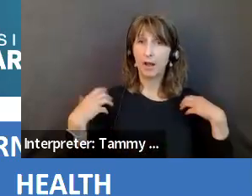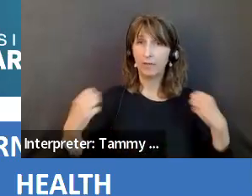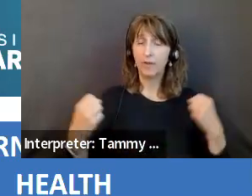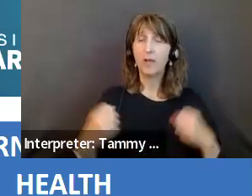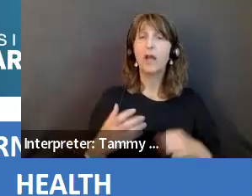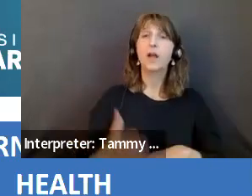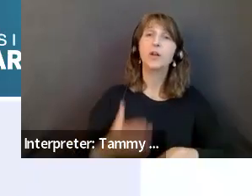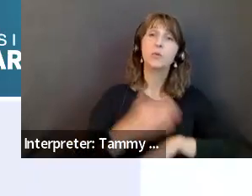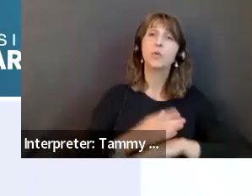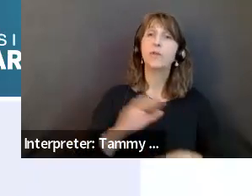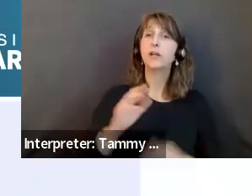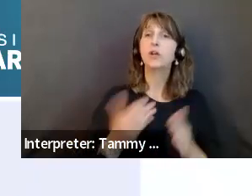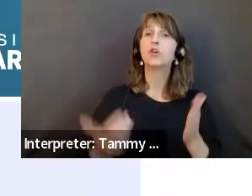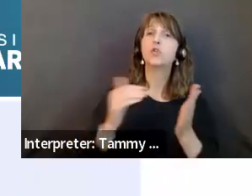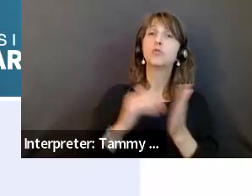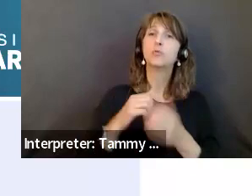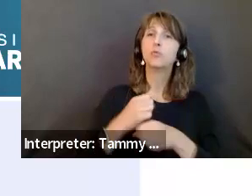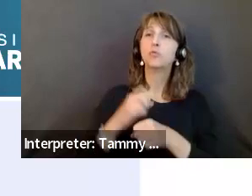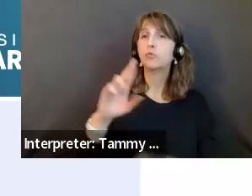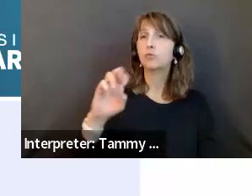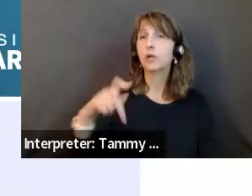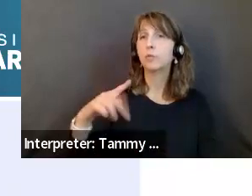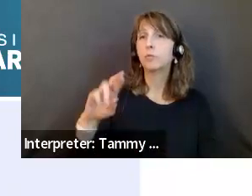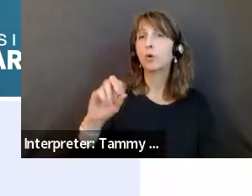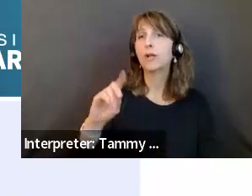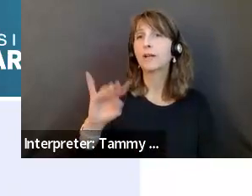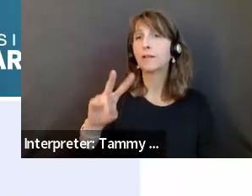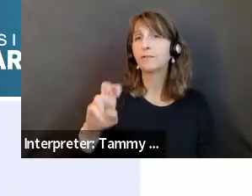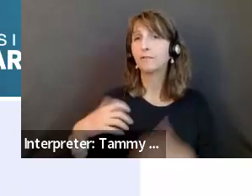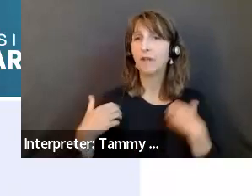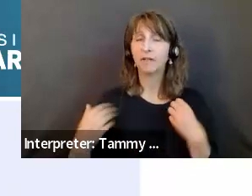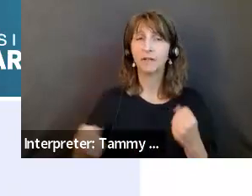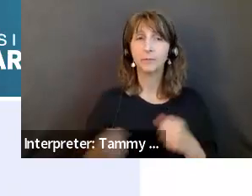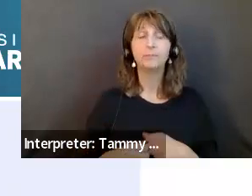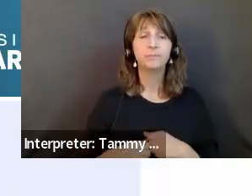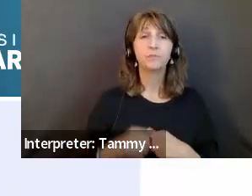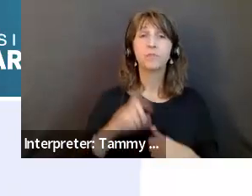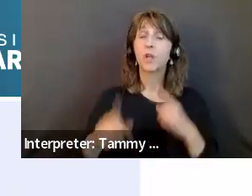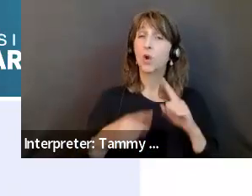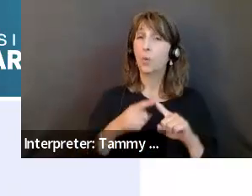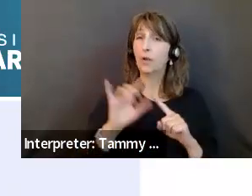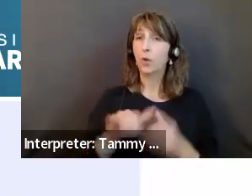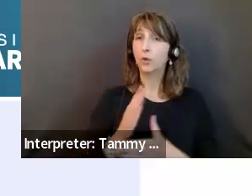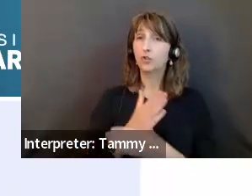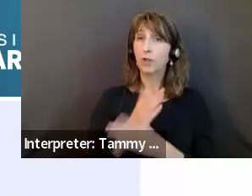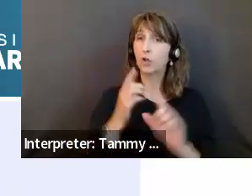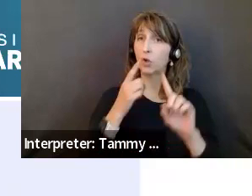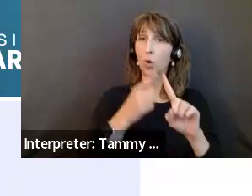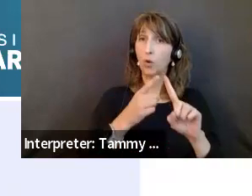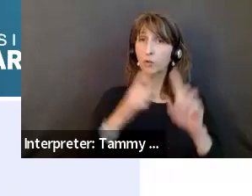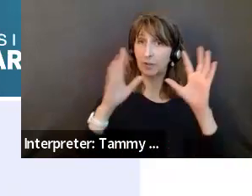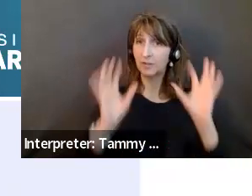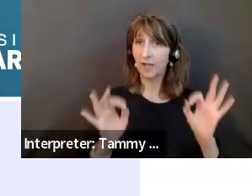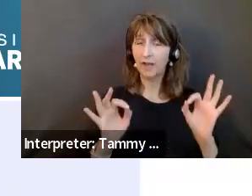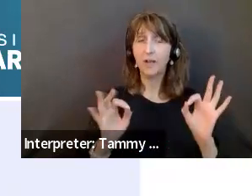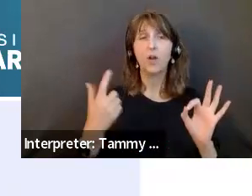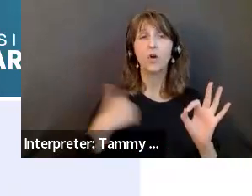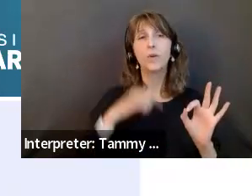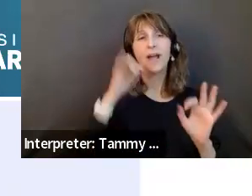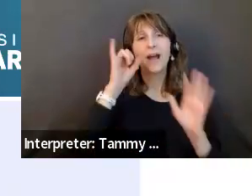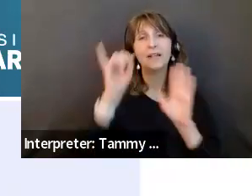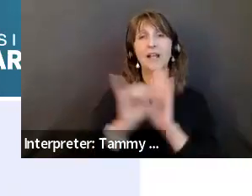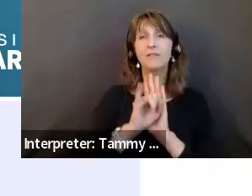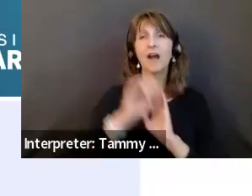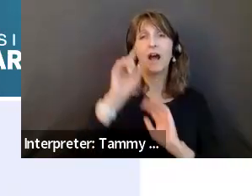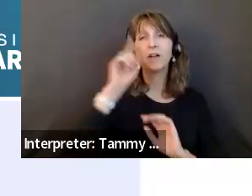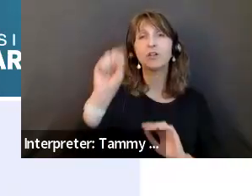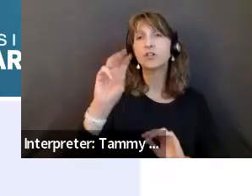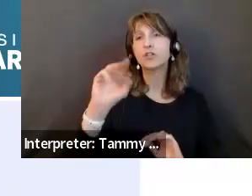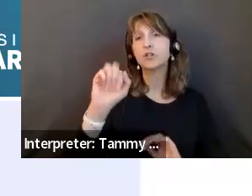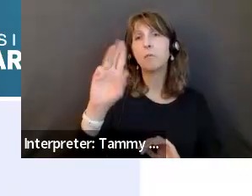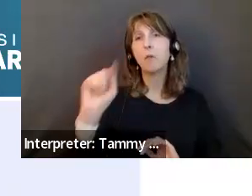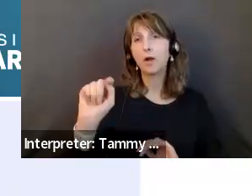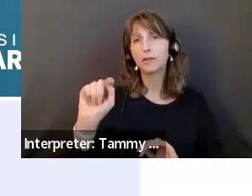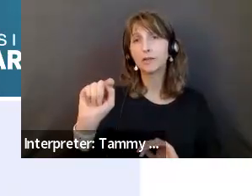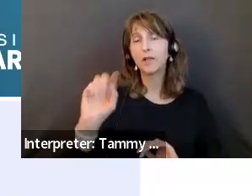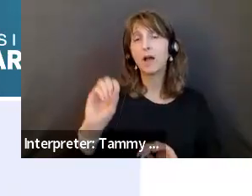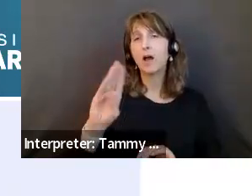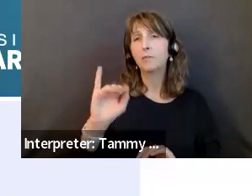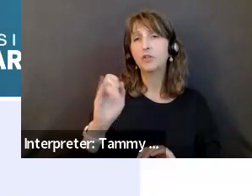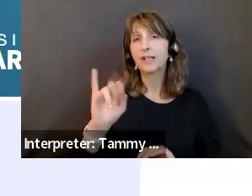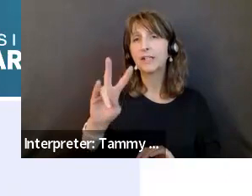Next slide. And again, once the shared goals were established, we then identified the smart objectives in partnership with everyone and asked if the identified objectives align with the goals.